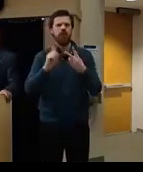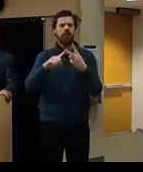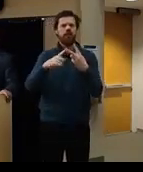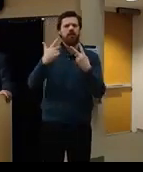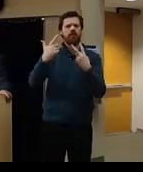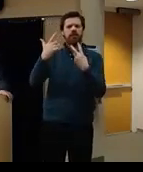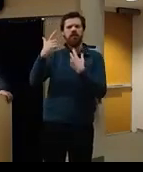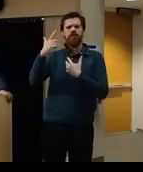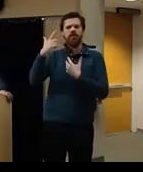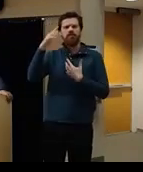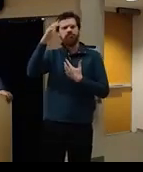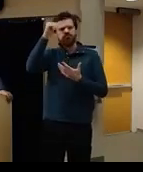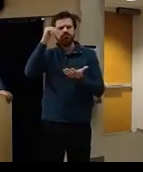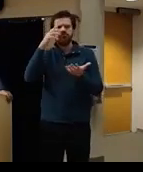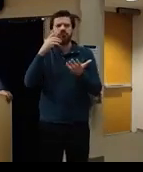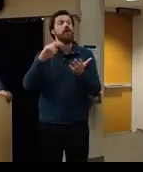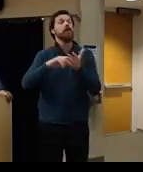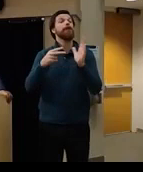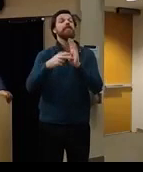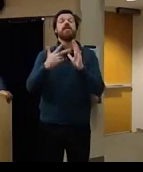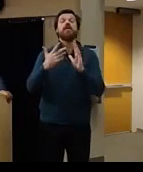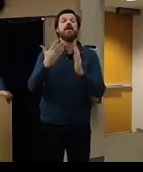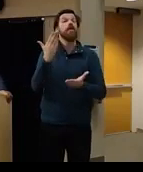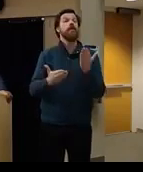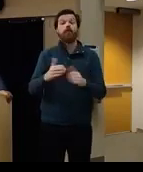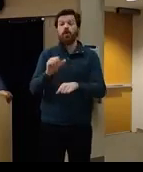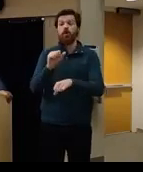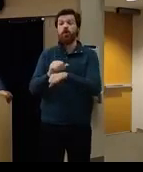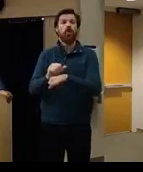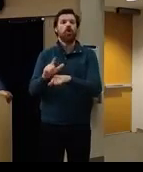this is when the folks would slight their work perhaps they would sabotage farm equipment they